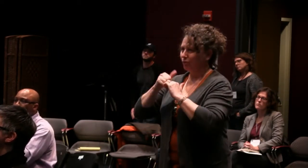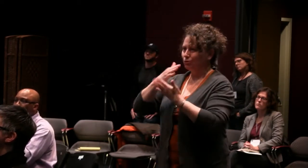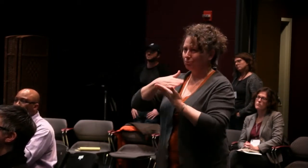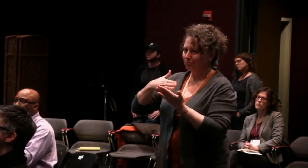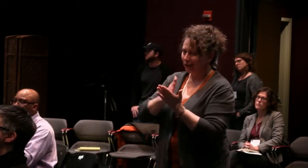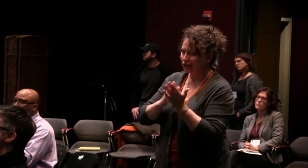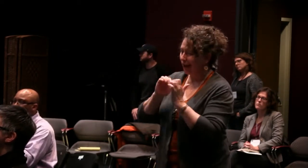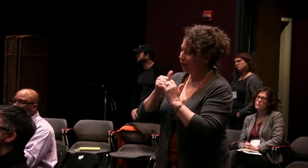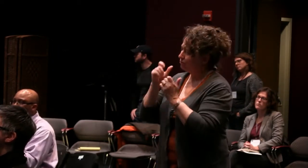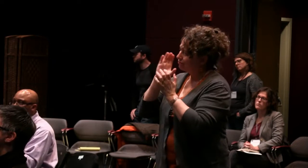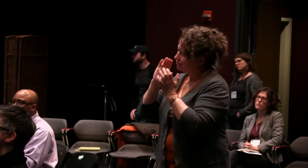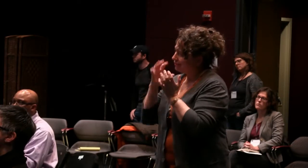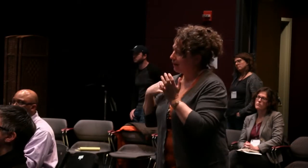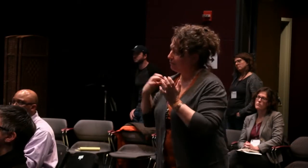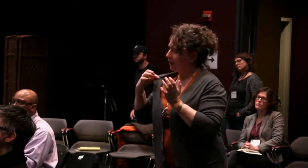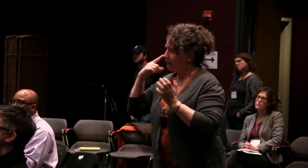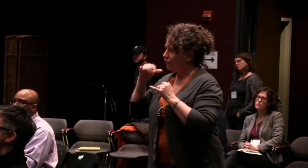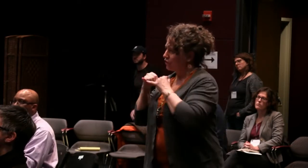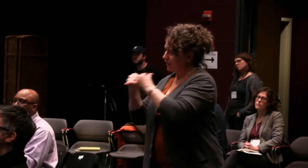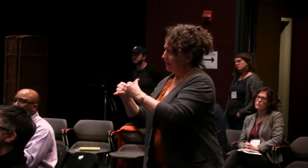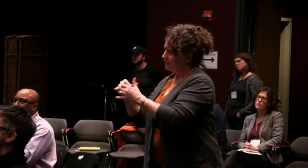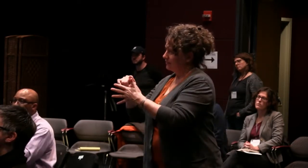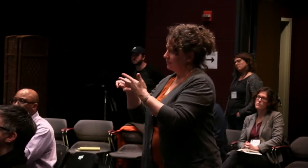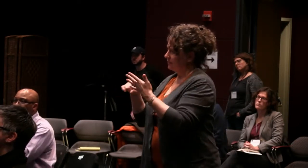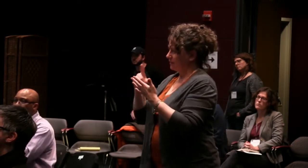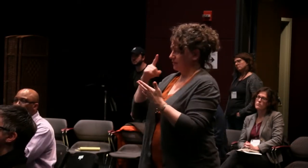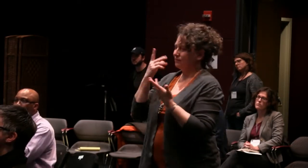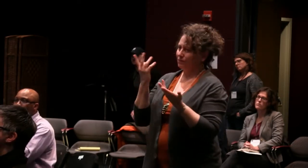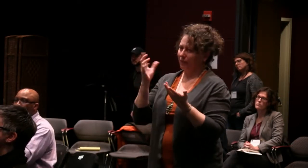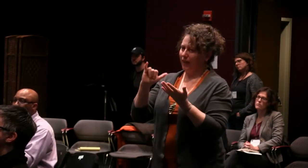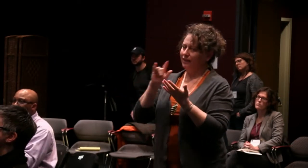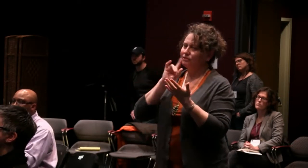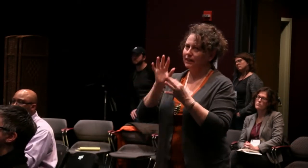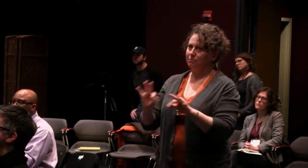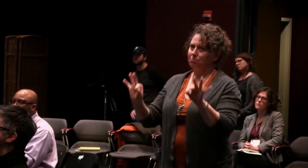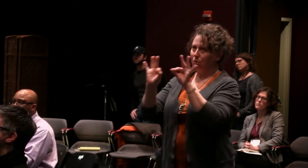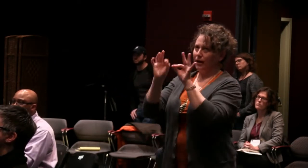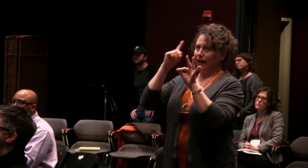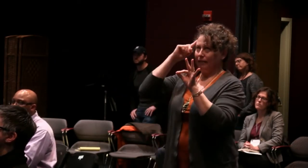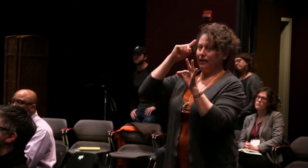and understand how to run it, how to do a business, how to run a business. There's so much involved.